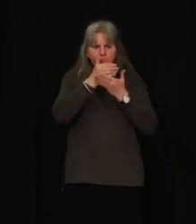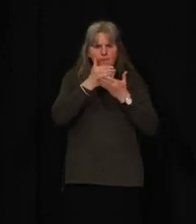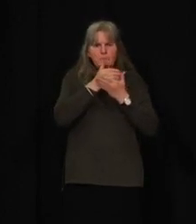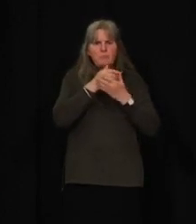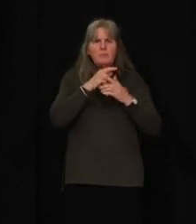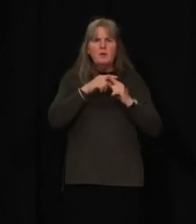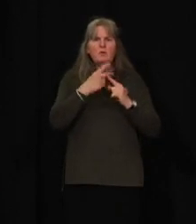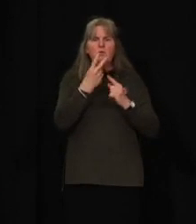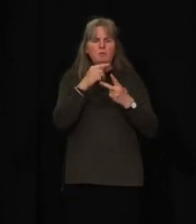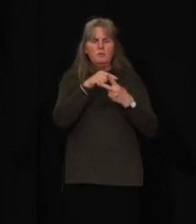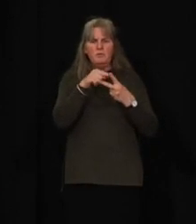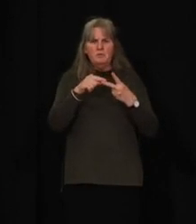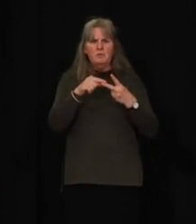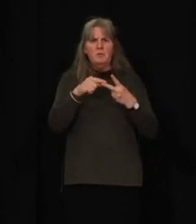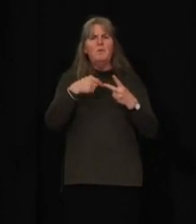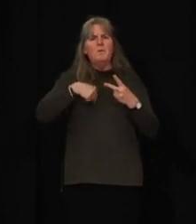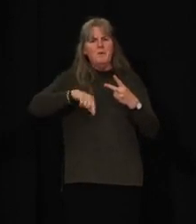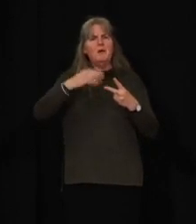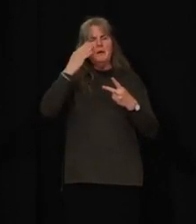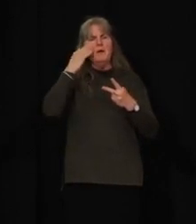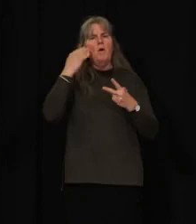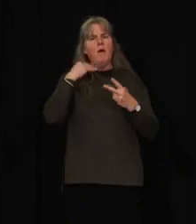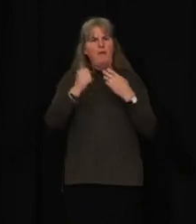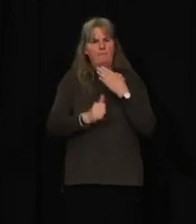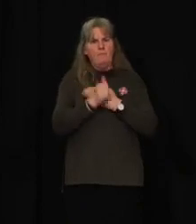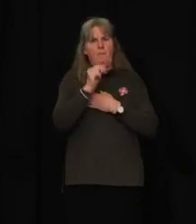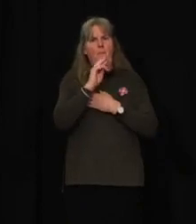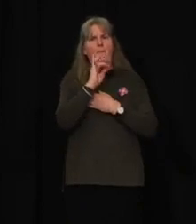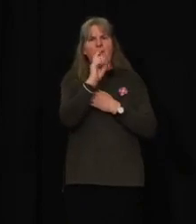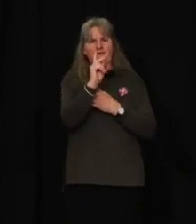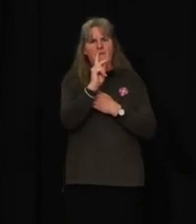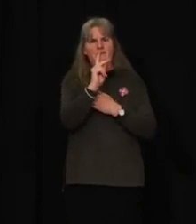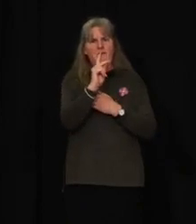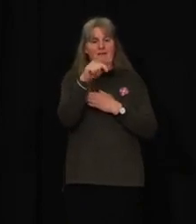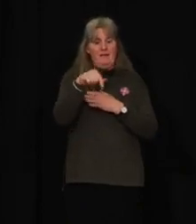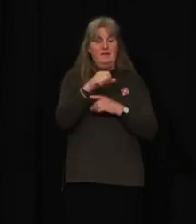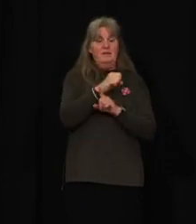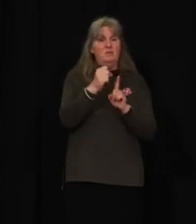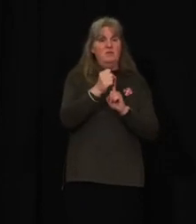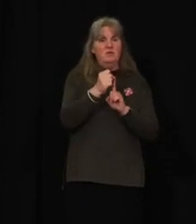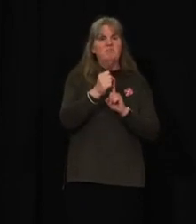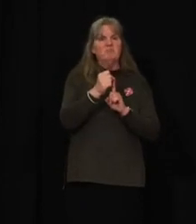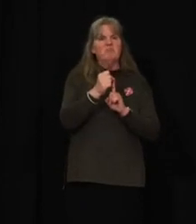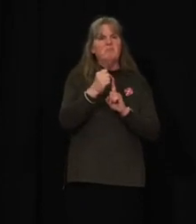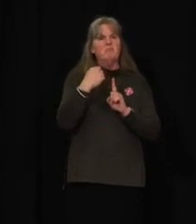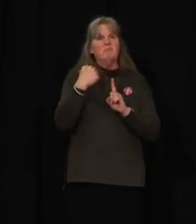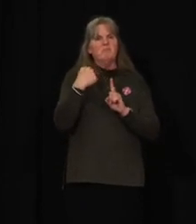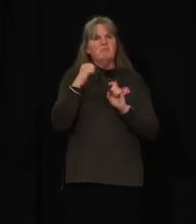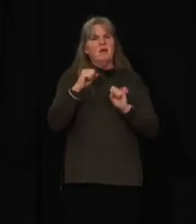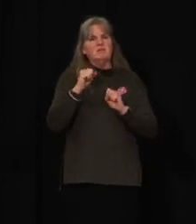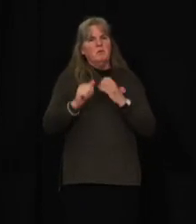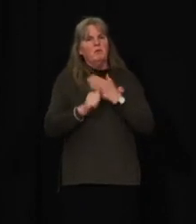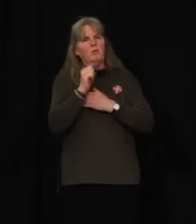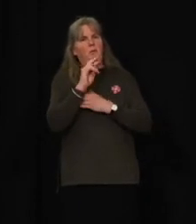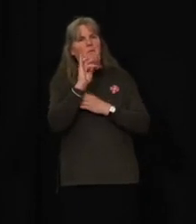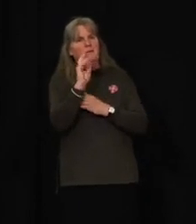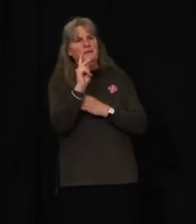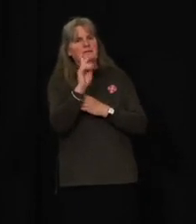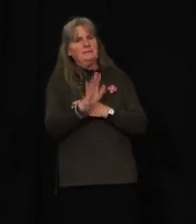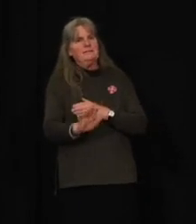But two things. One news we know this is a risk associated with circumstances like this so we have the concern